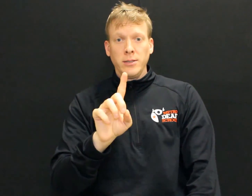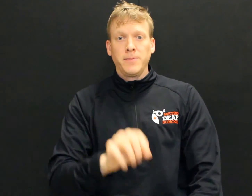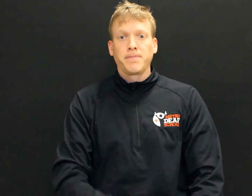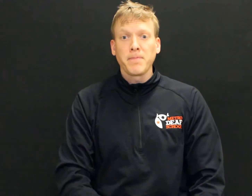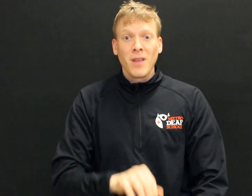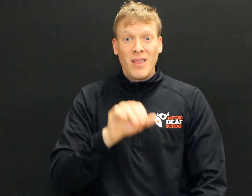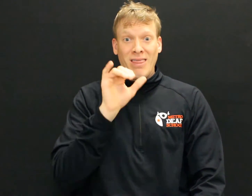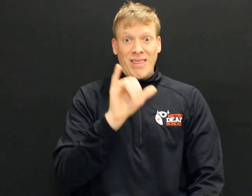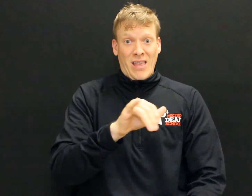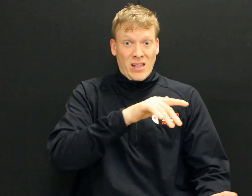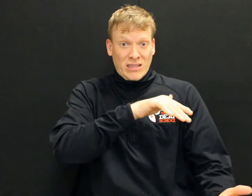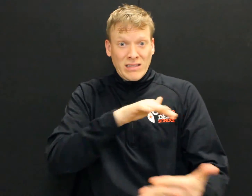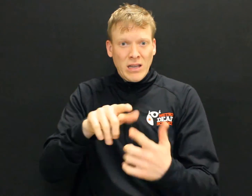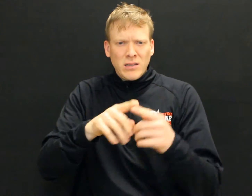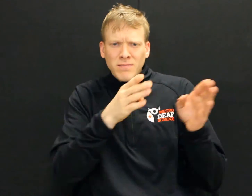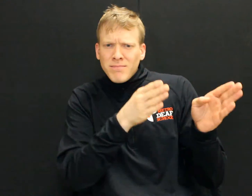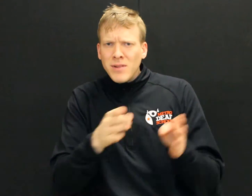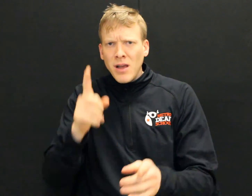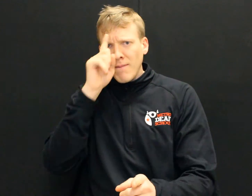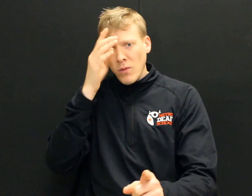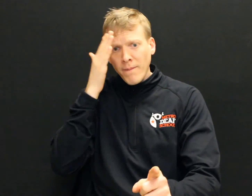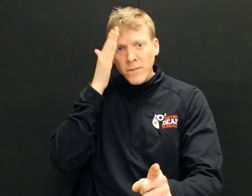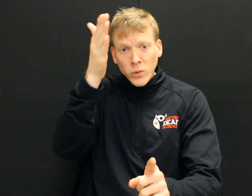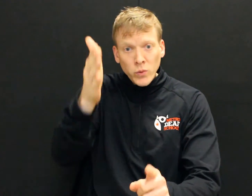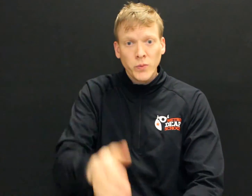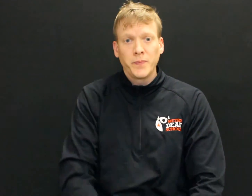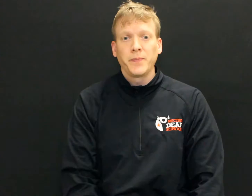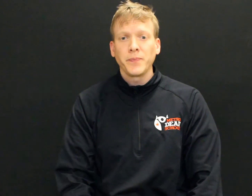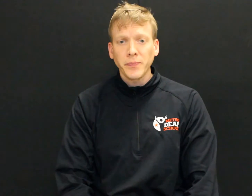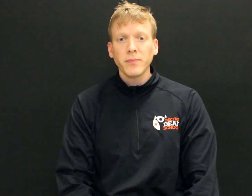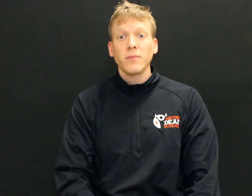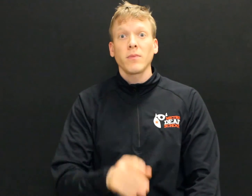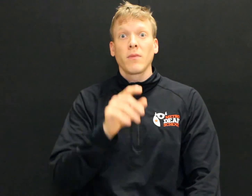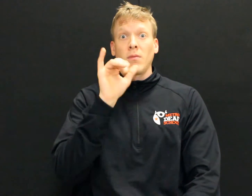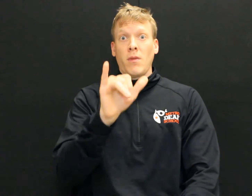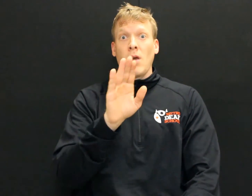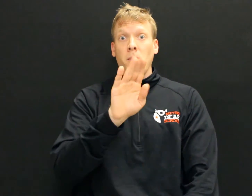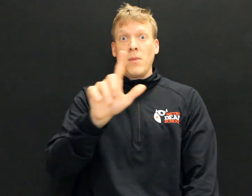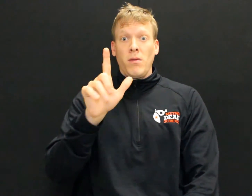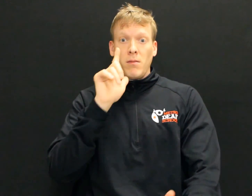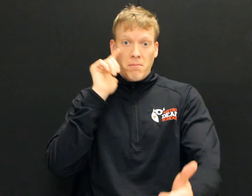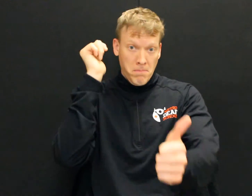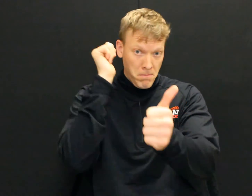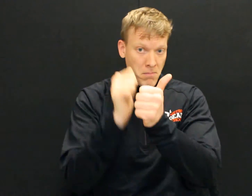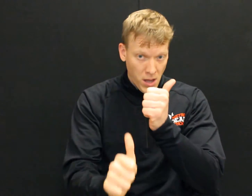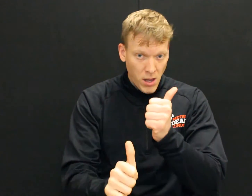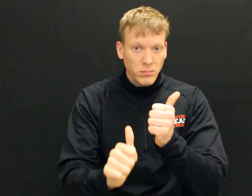and for a study to plan for the future. The bill passed and